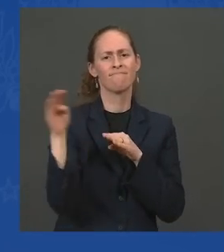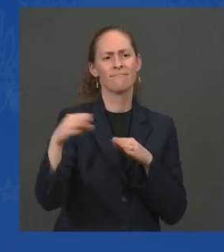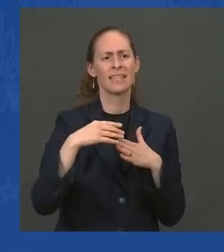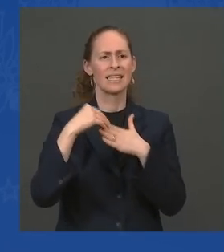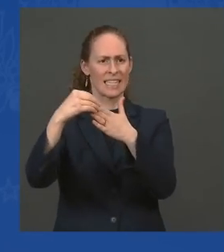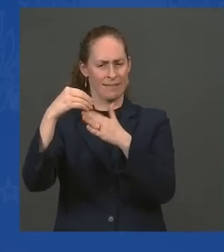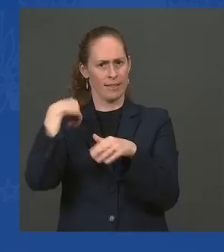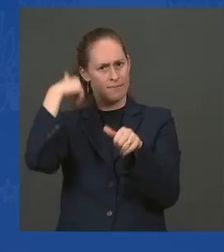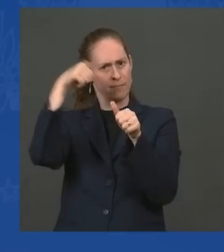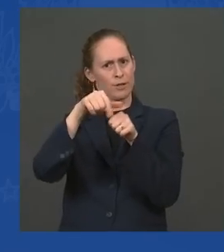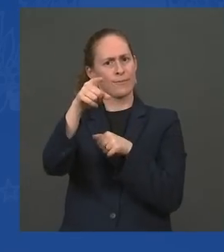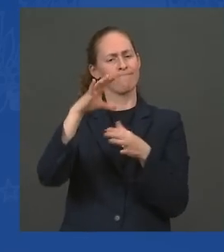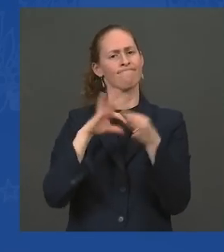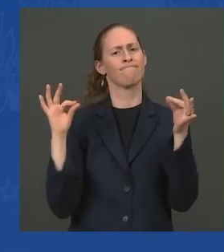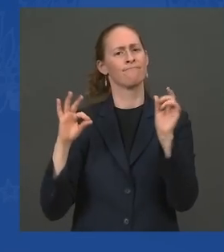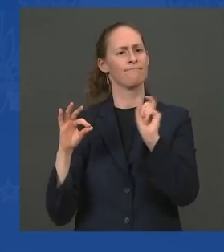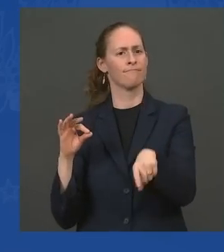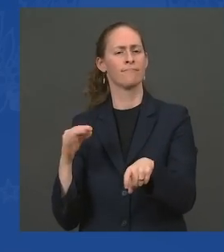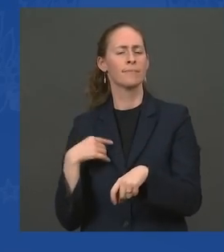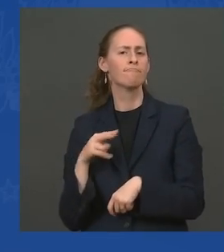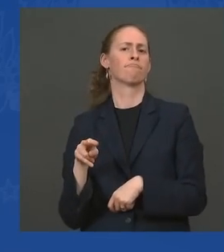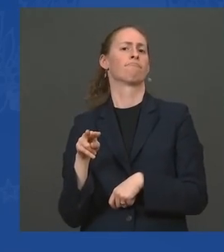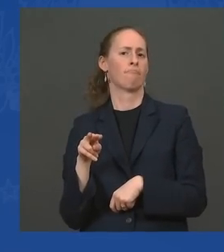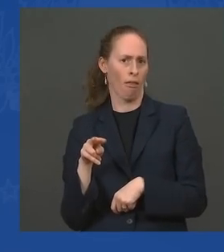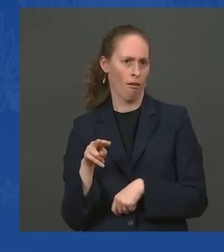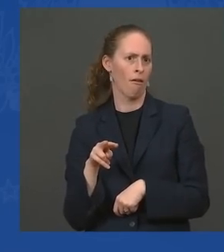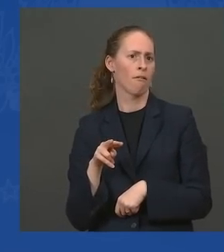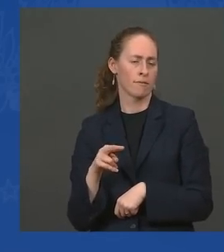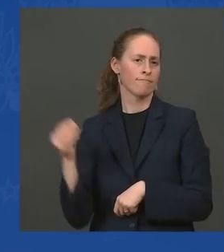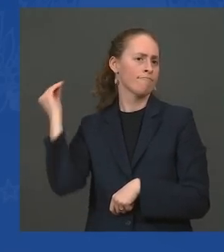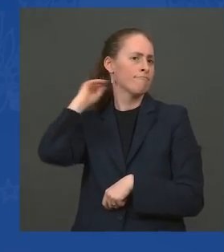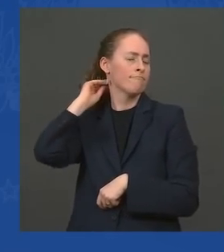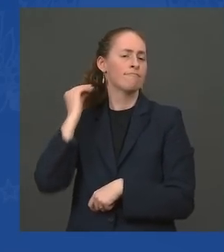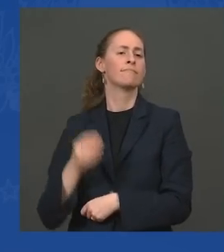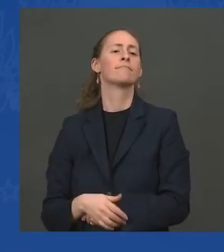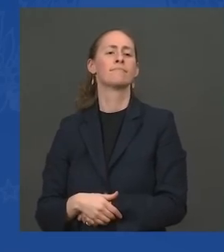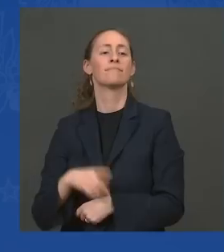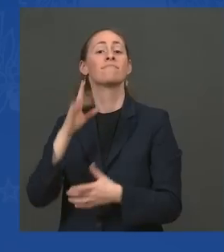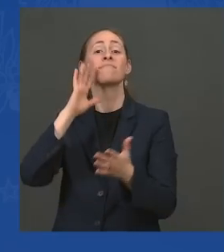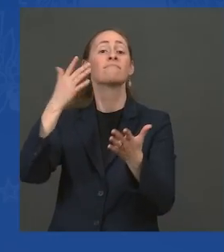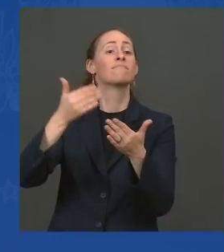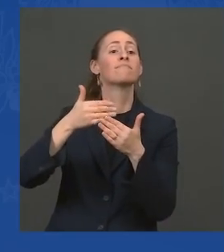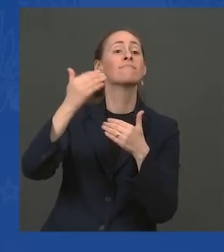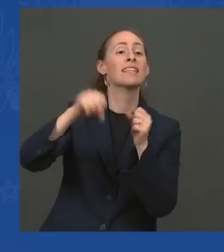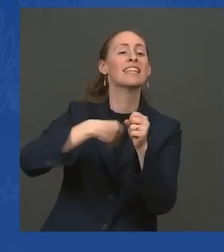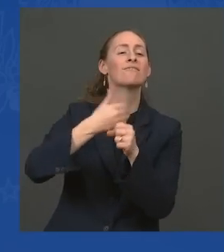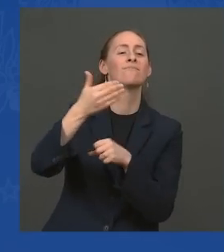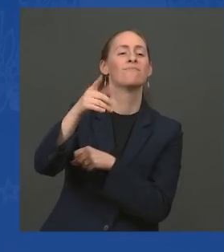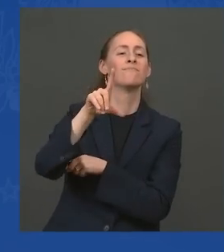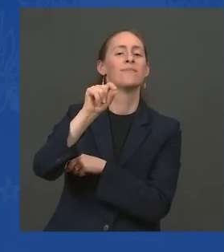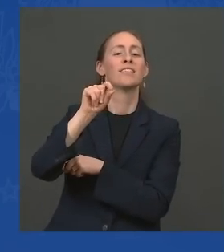that by 2035, GM would be 100 percent electric. You changed the whole story, Mary, wherever --